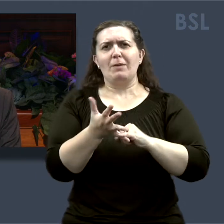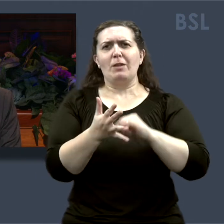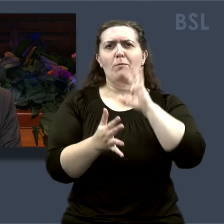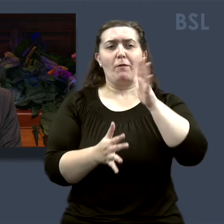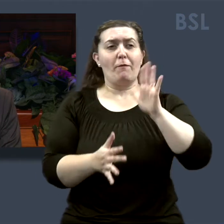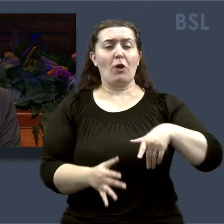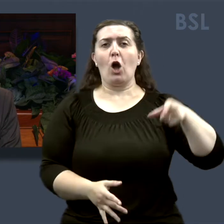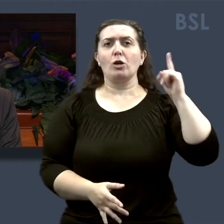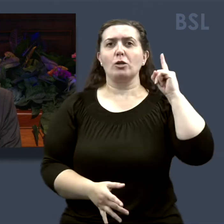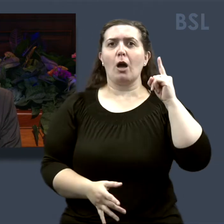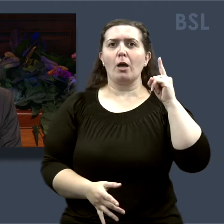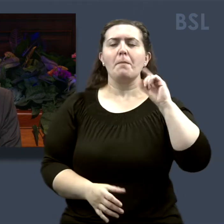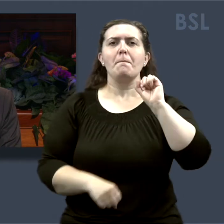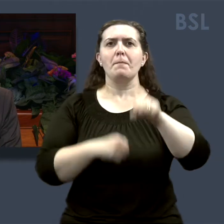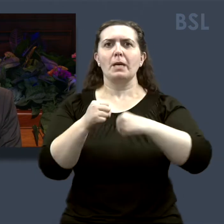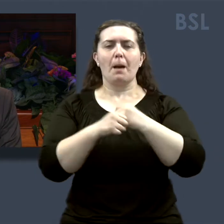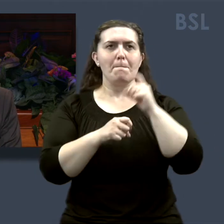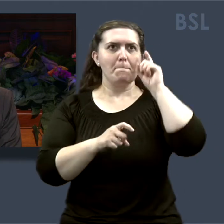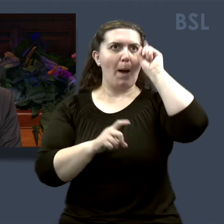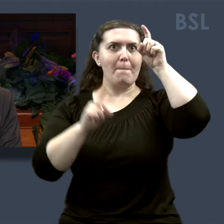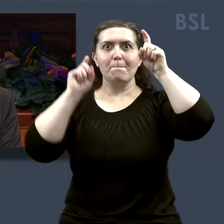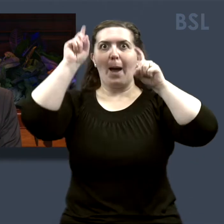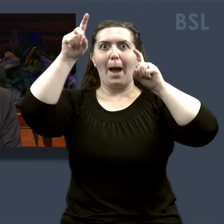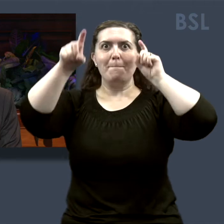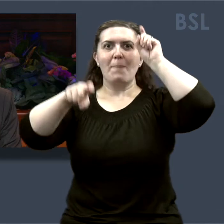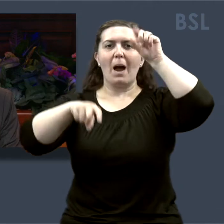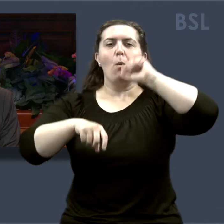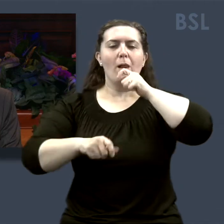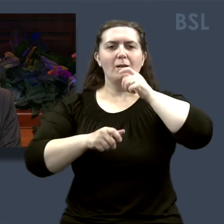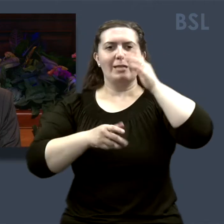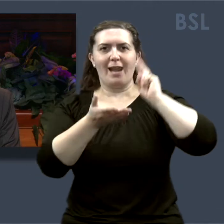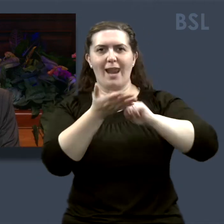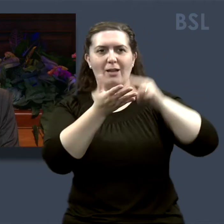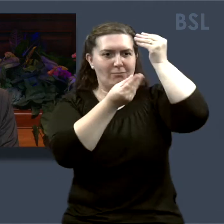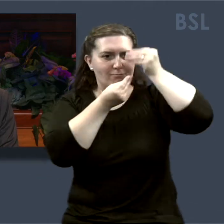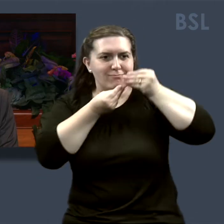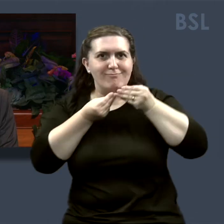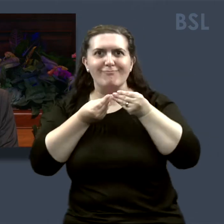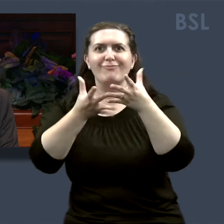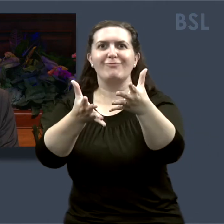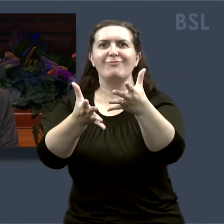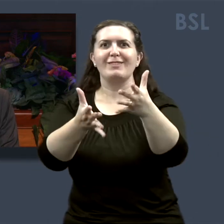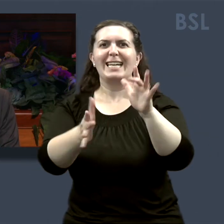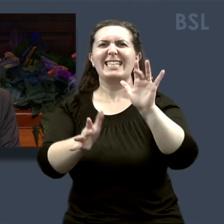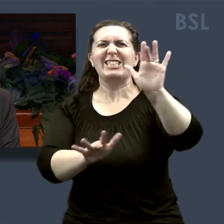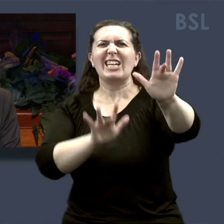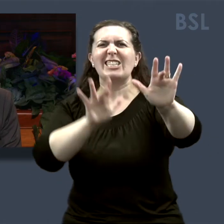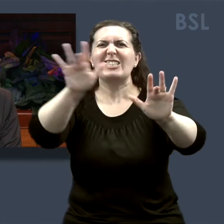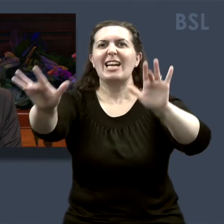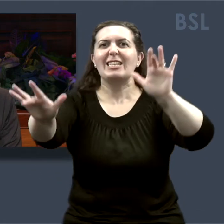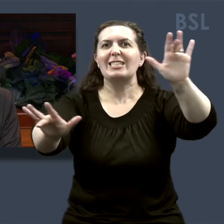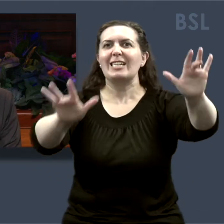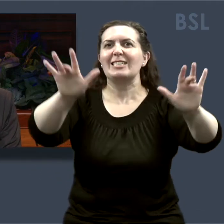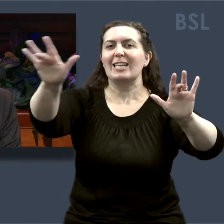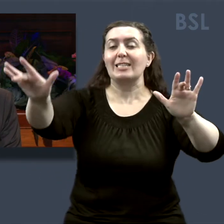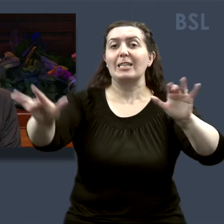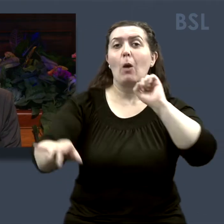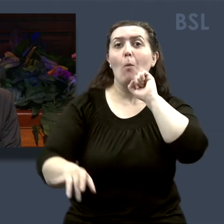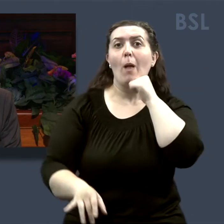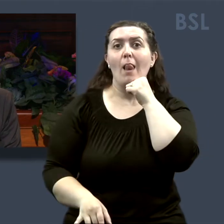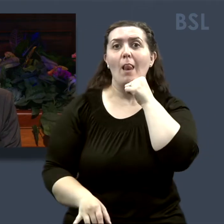of the living God, and thoughts will flood into your mind and words to your mouth … to the heart of everyone who listens.’